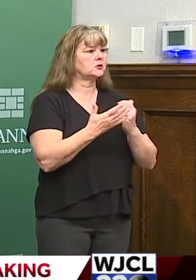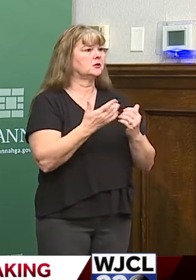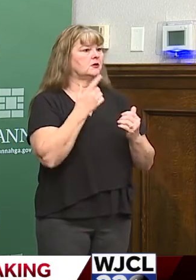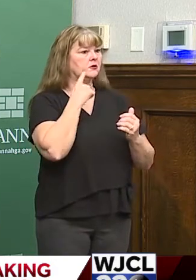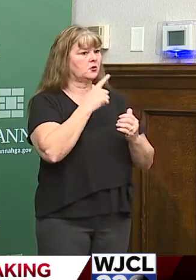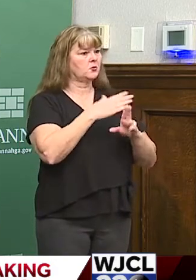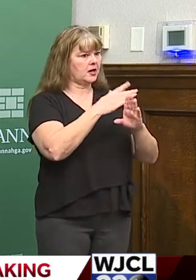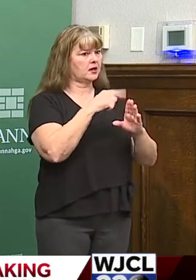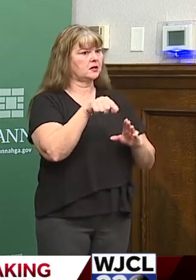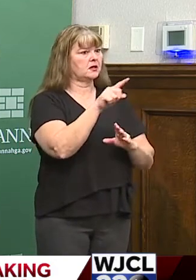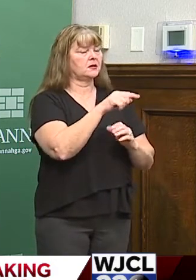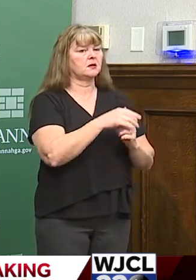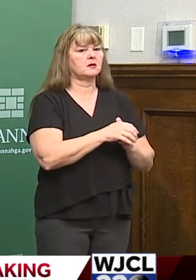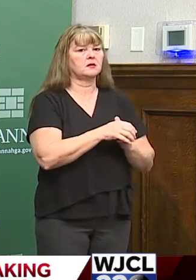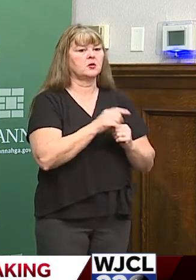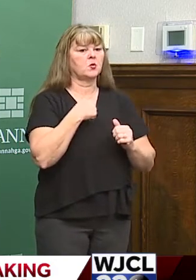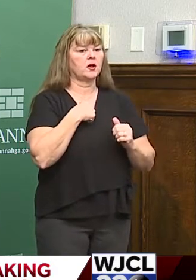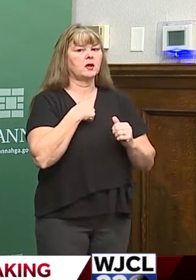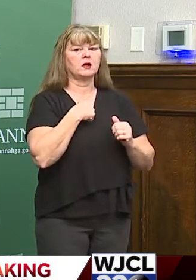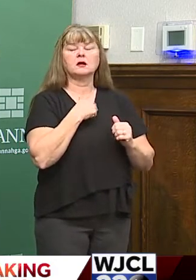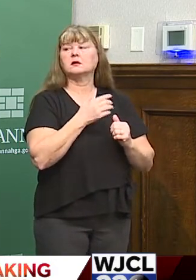THEY PAY FOR THE STATE-OF-THE-ART TECHNOLOGY.